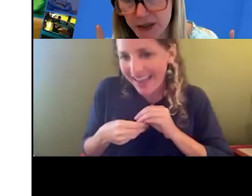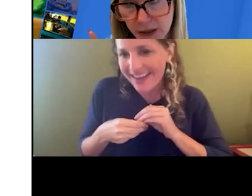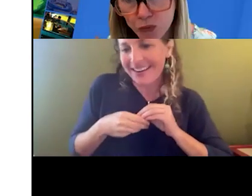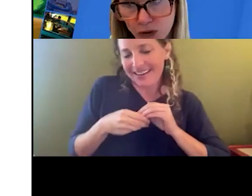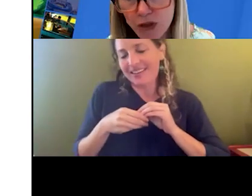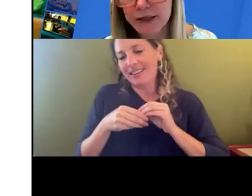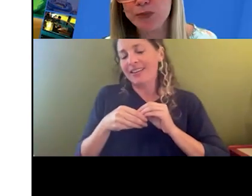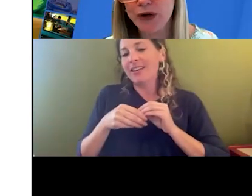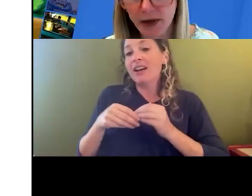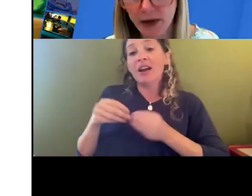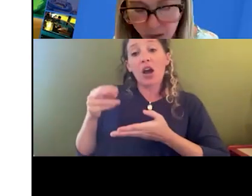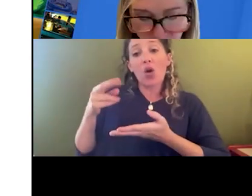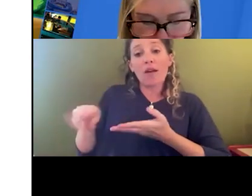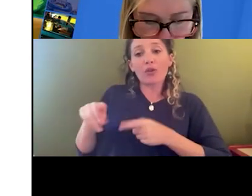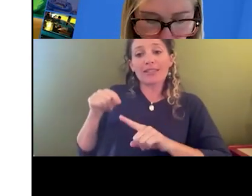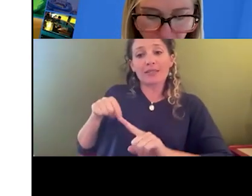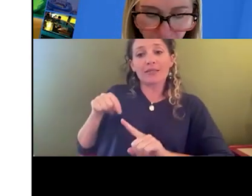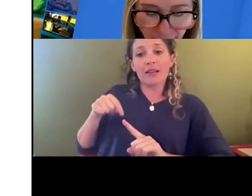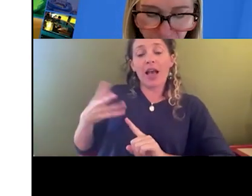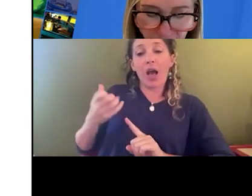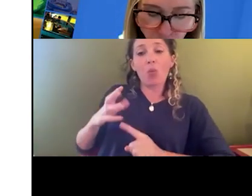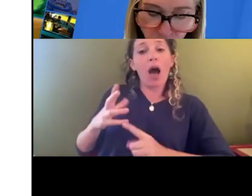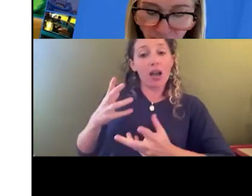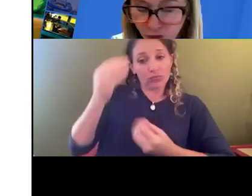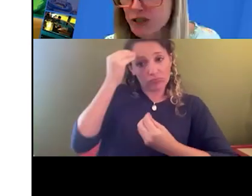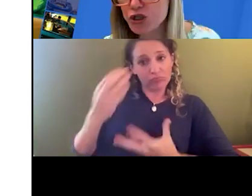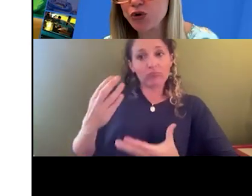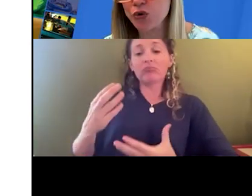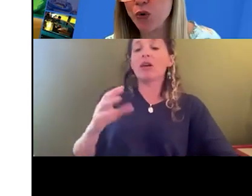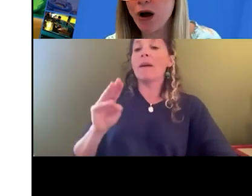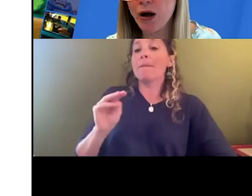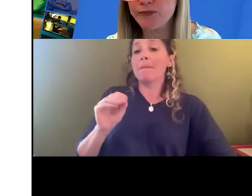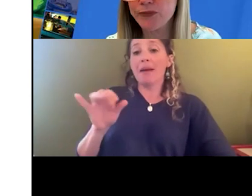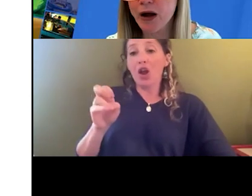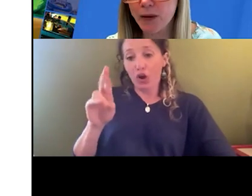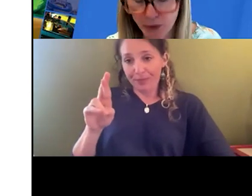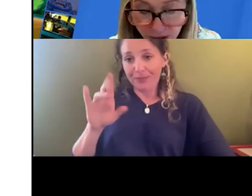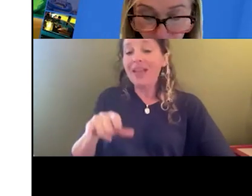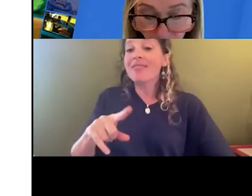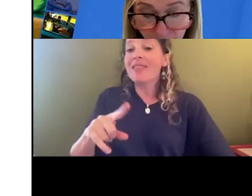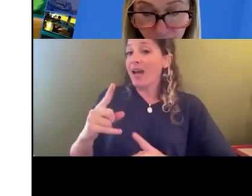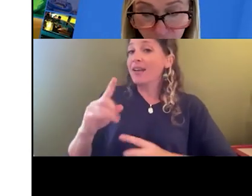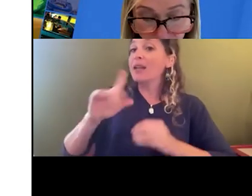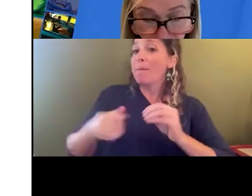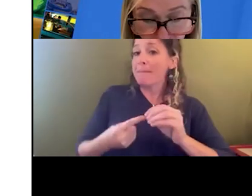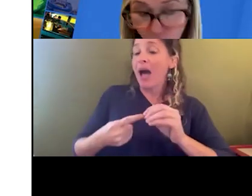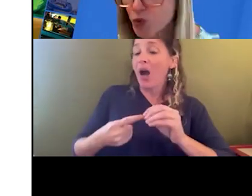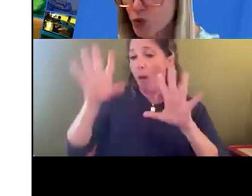that I would like to point out is there and that's a reference to President Biden's Executive Order